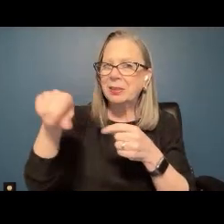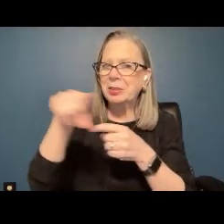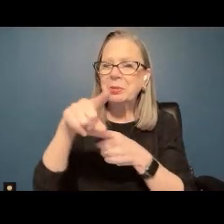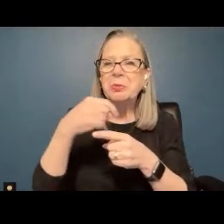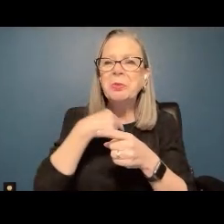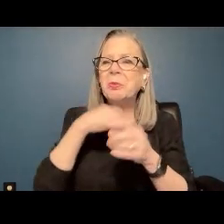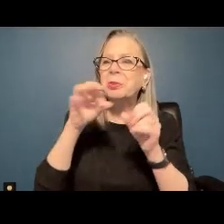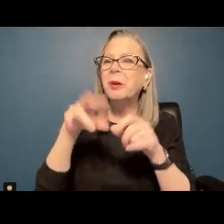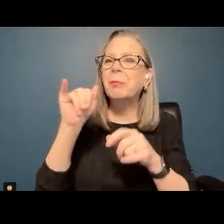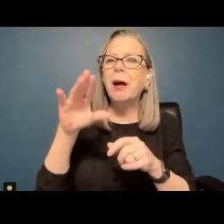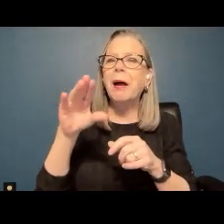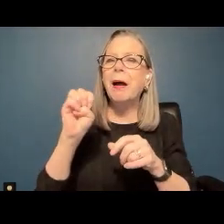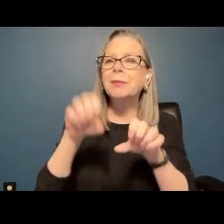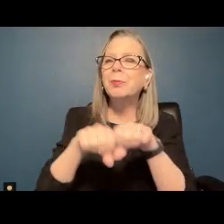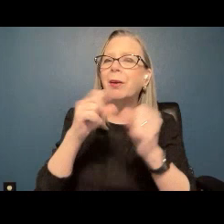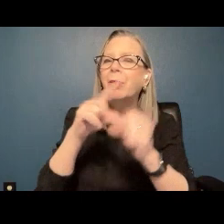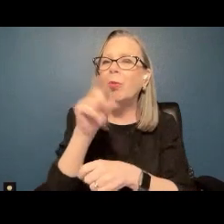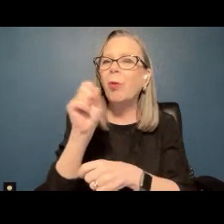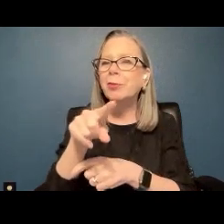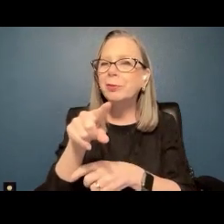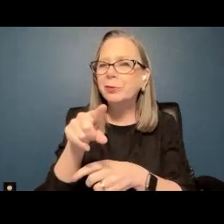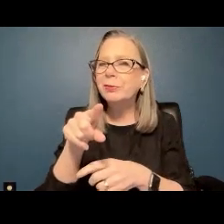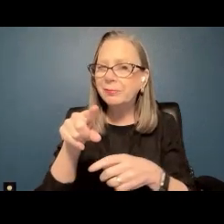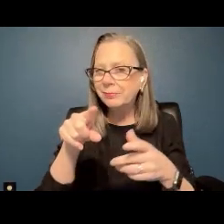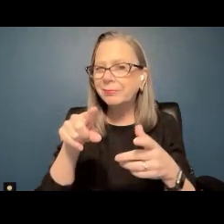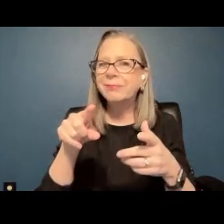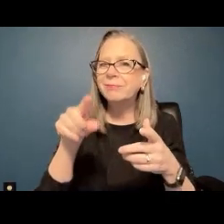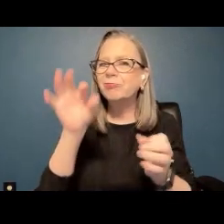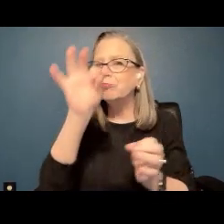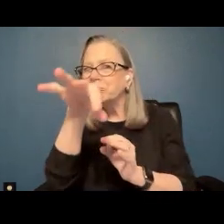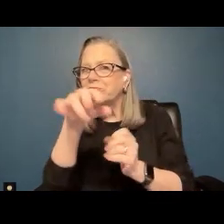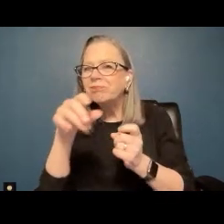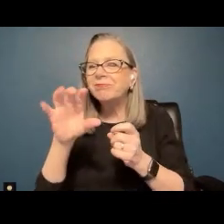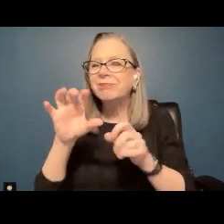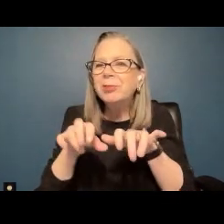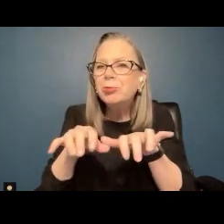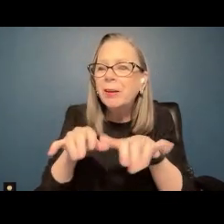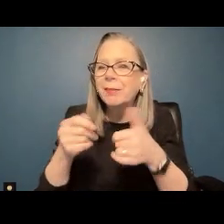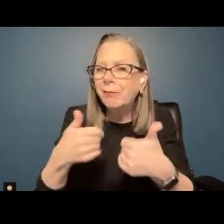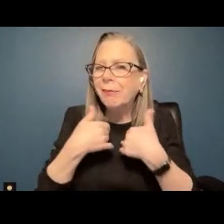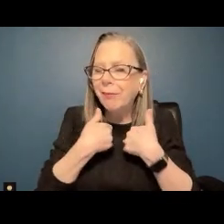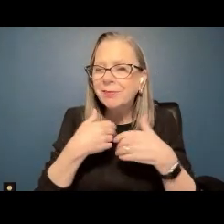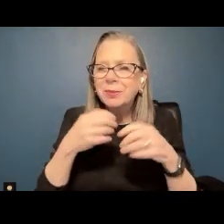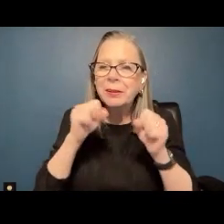chat so that we can get to know each other a little bit, and we'll get started in just about a minute here.